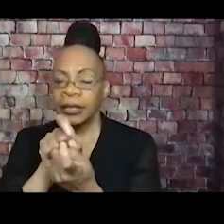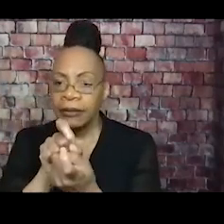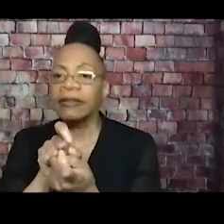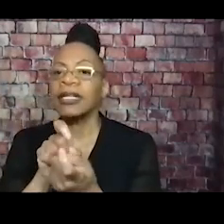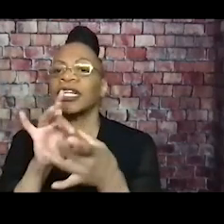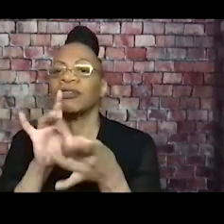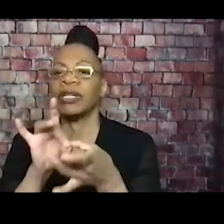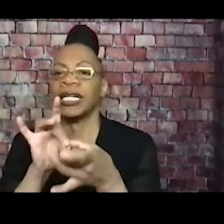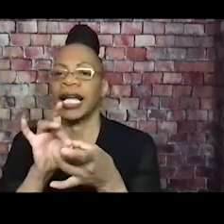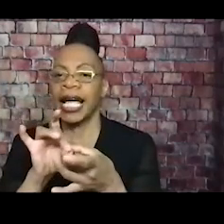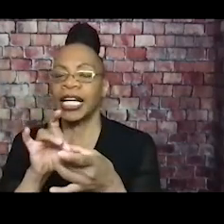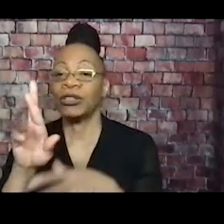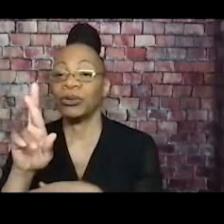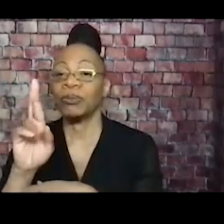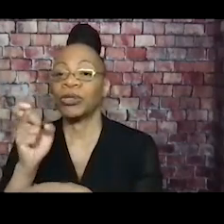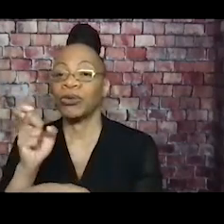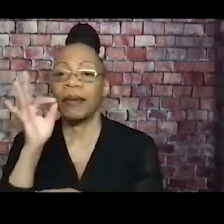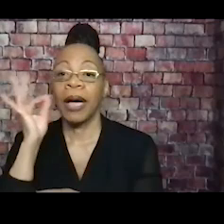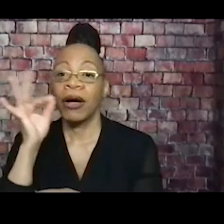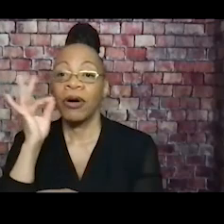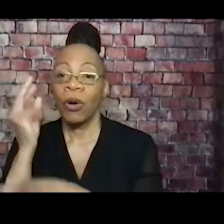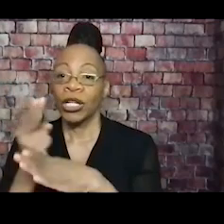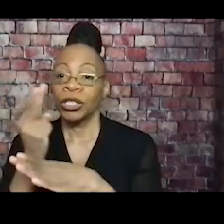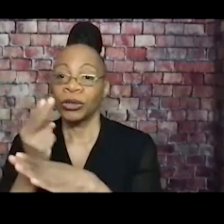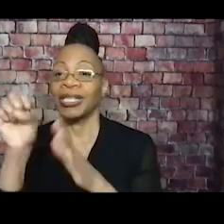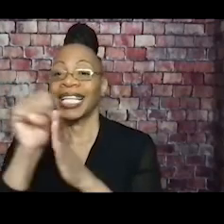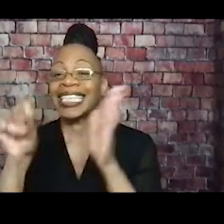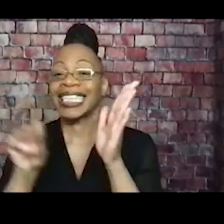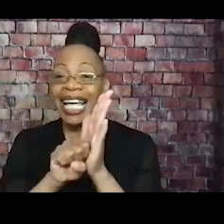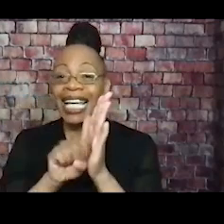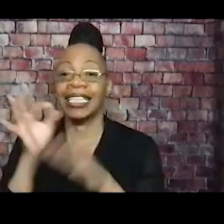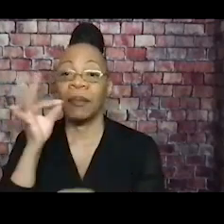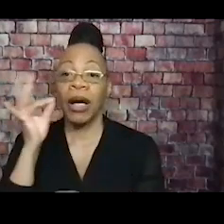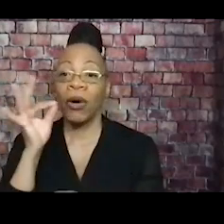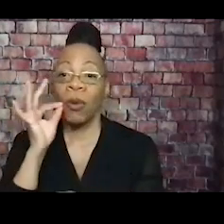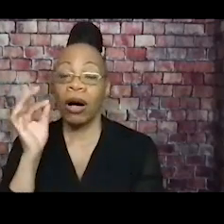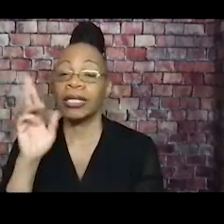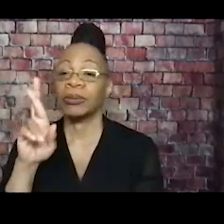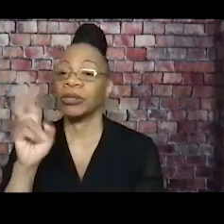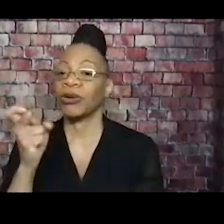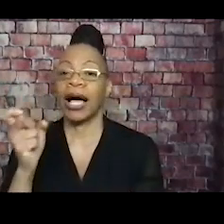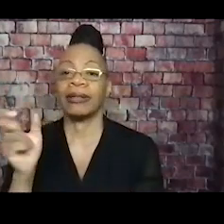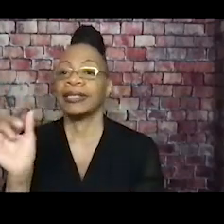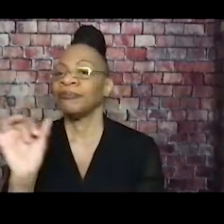in states where marijuana is prescribed. It's just like any other medication.